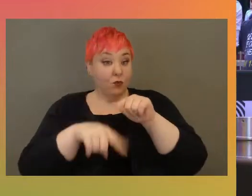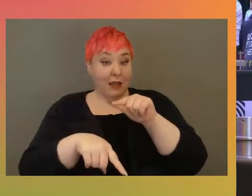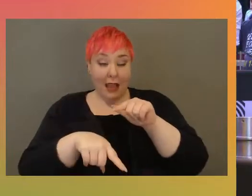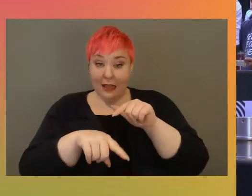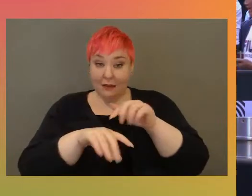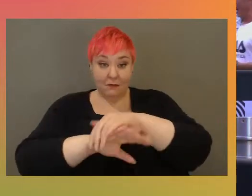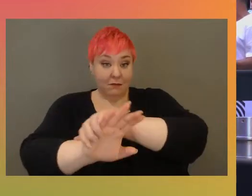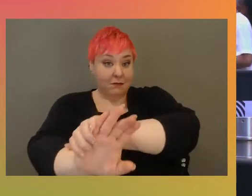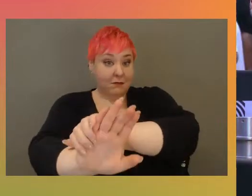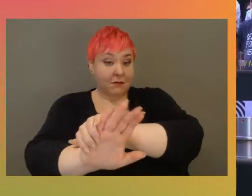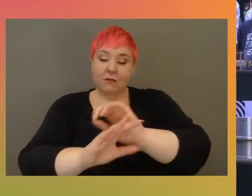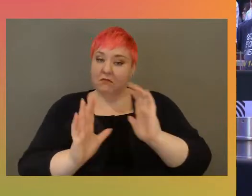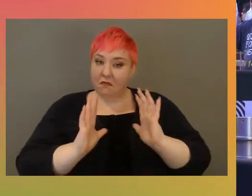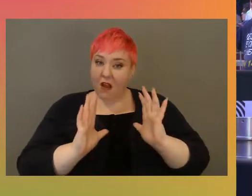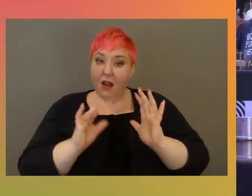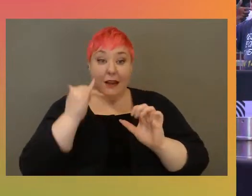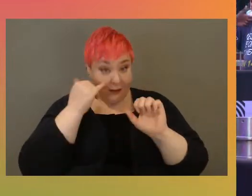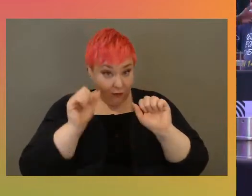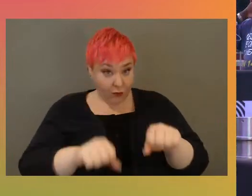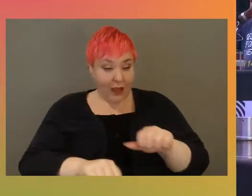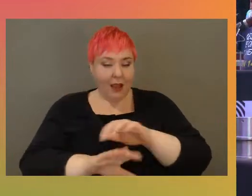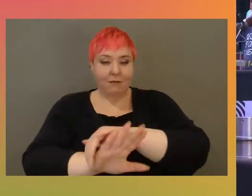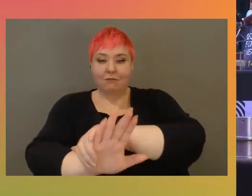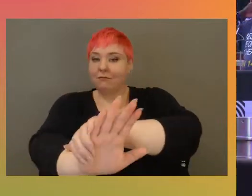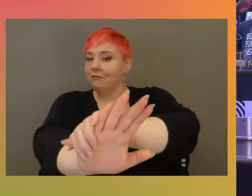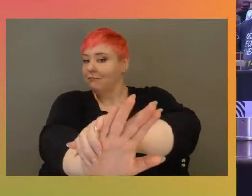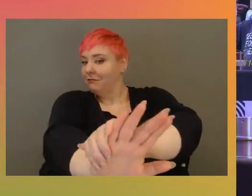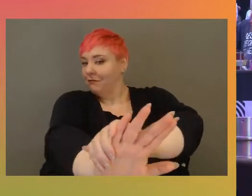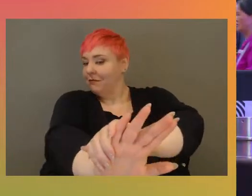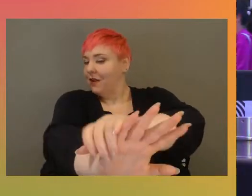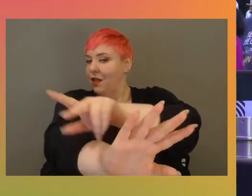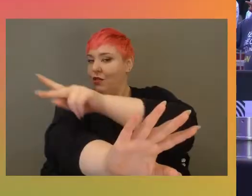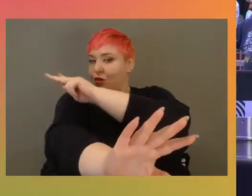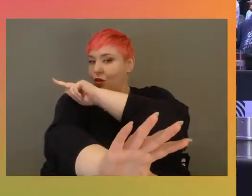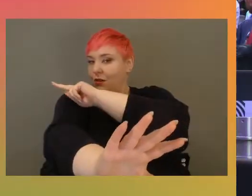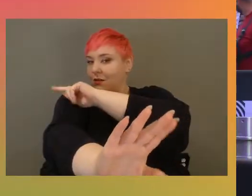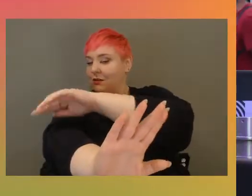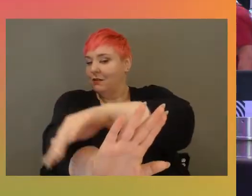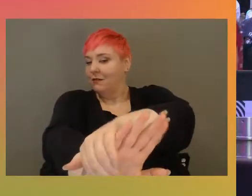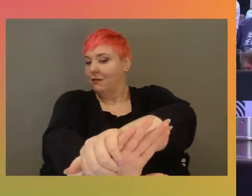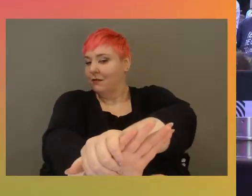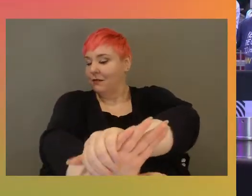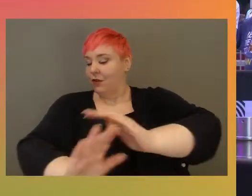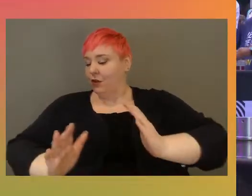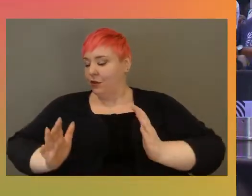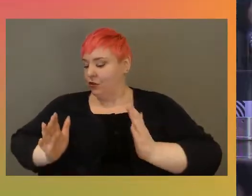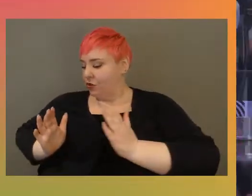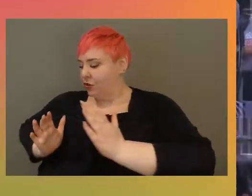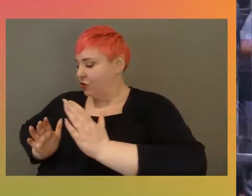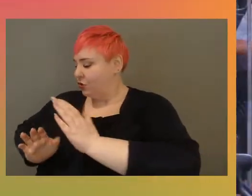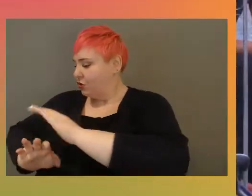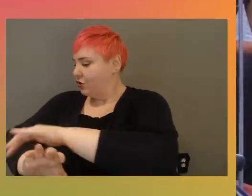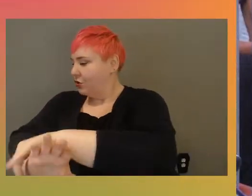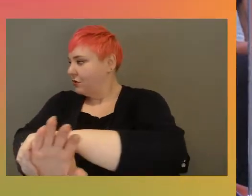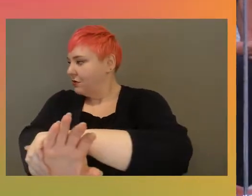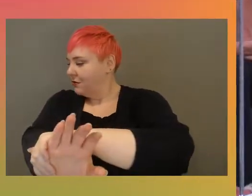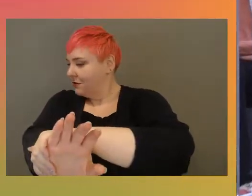RIGHT FOOT WITH THE LEFT HAND, ANY AMOUNT. IF YOU CANNOT STRAIGHTEN IT, NO